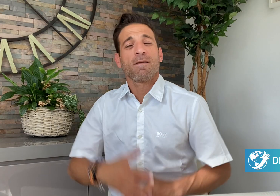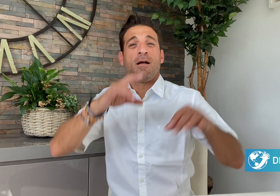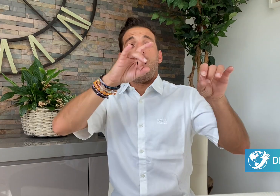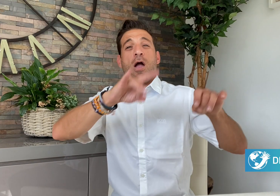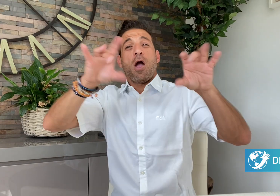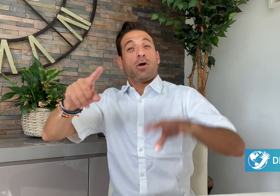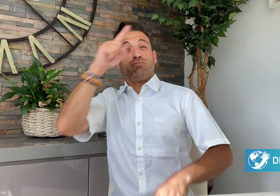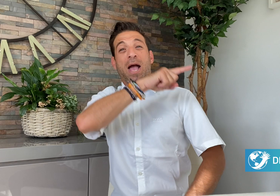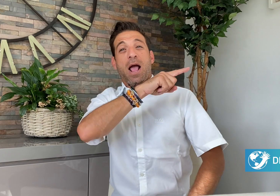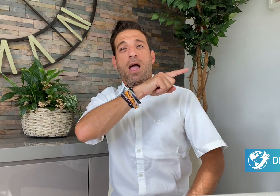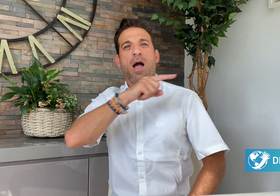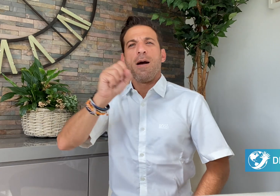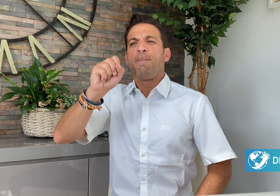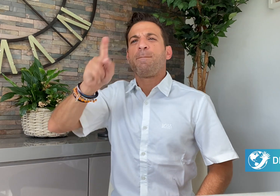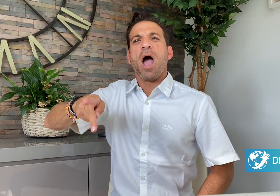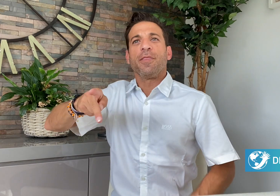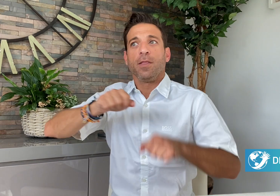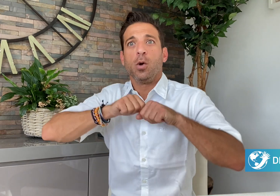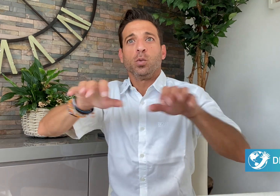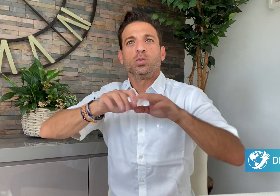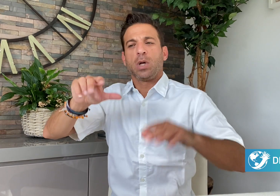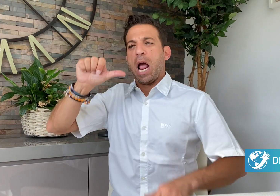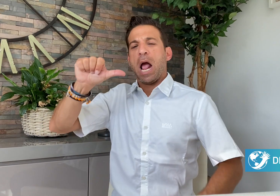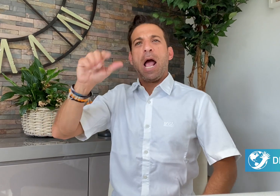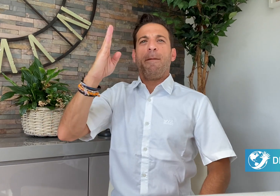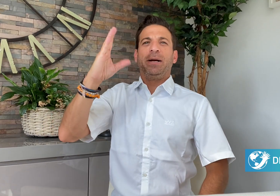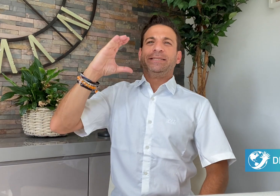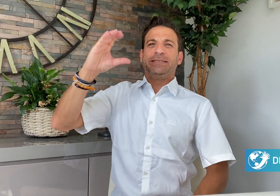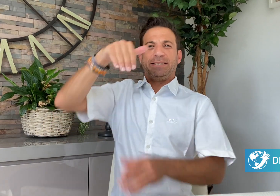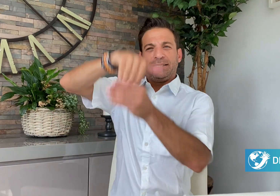In Australia, ABC News Perth provides full sign language